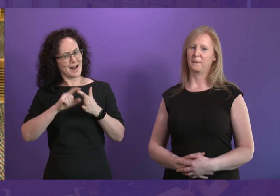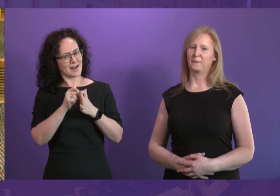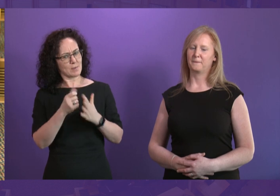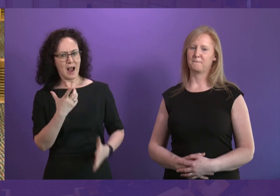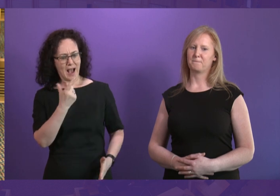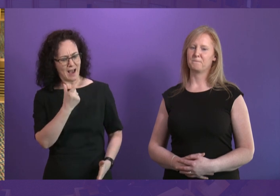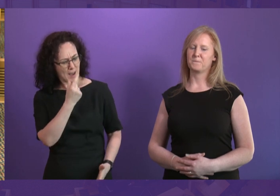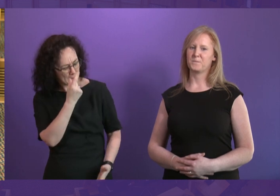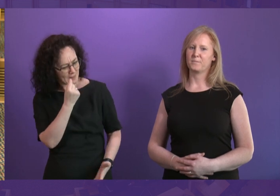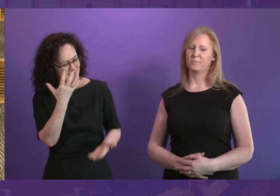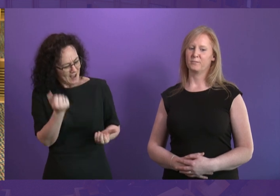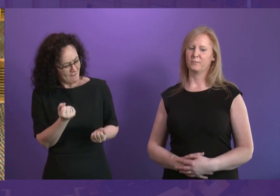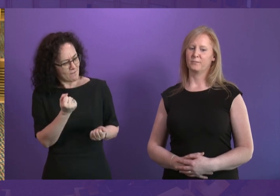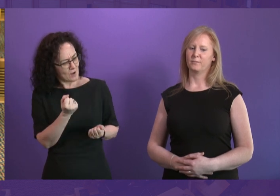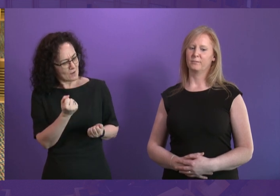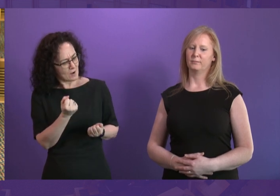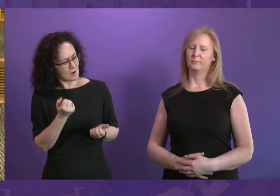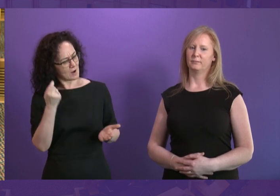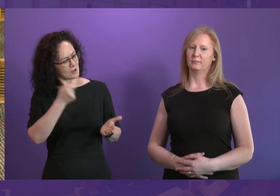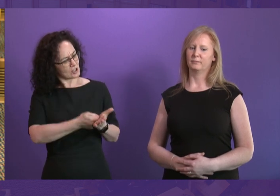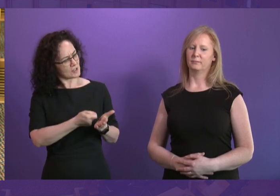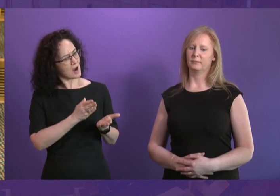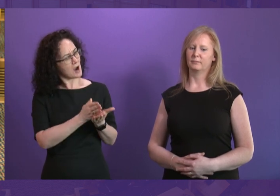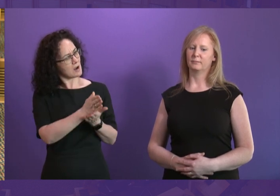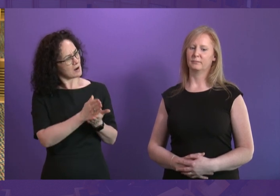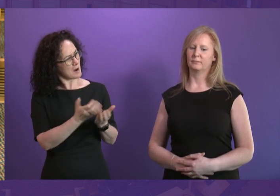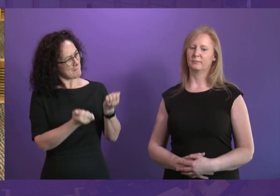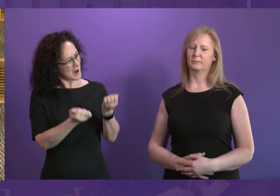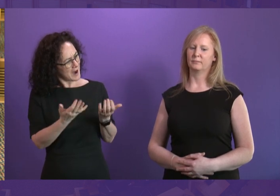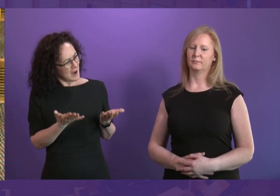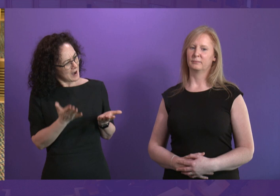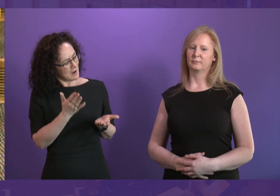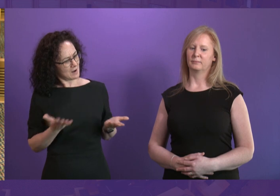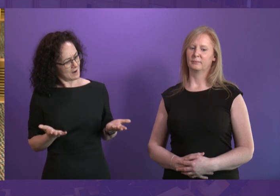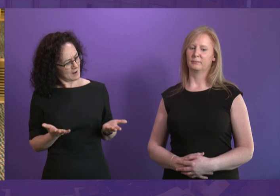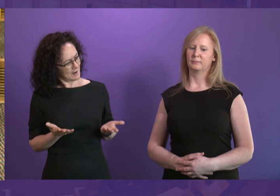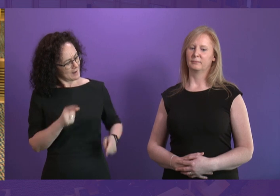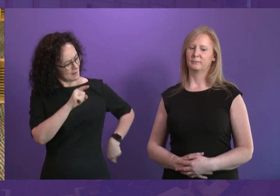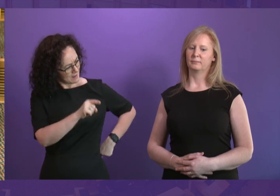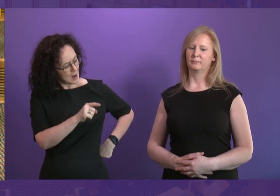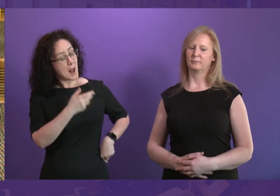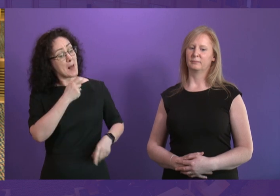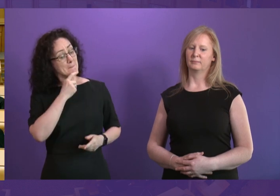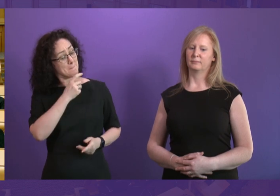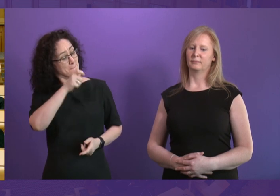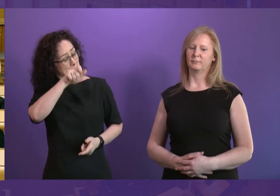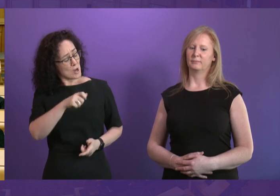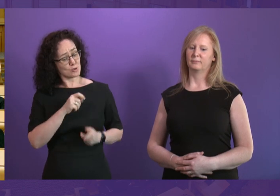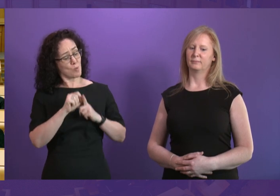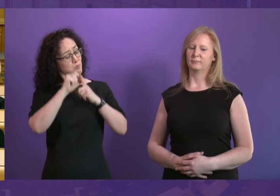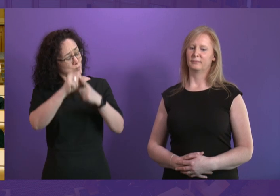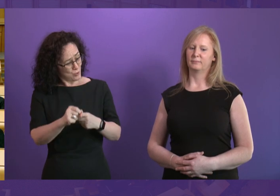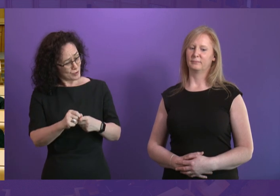That motion was tabled by Councillor Nick Cook, Conservative; seconded by Councillor